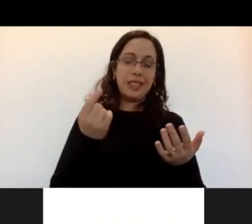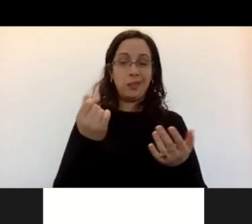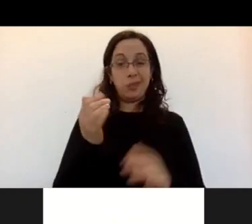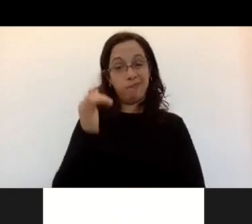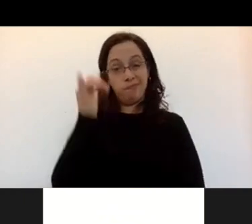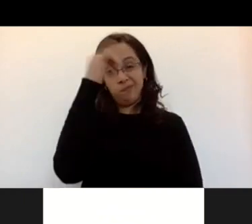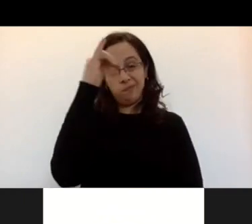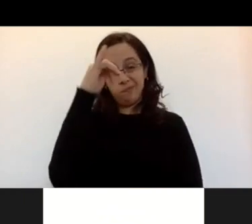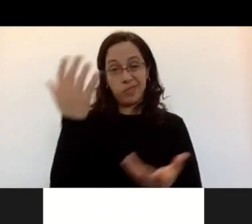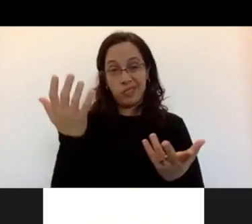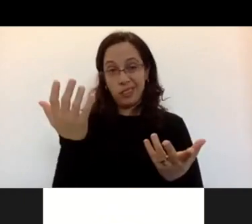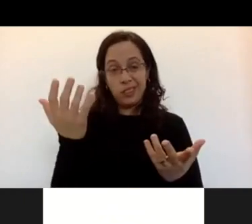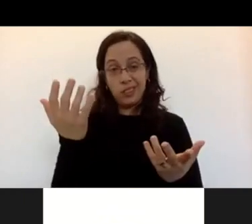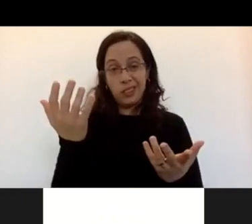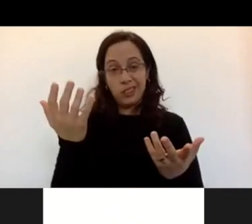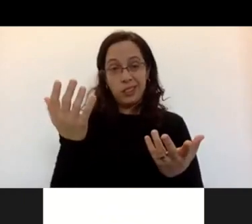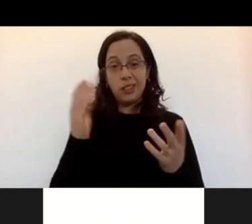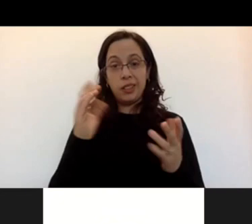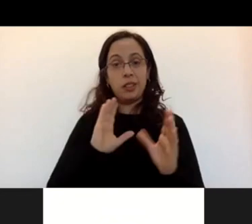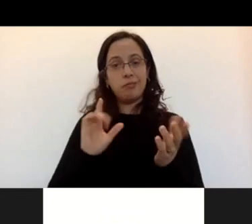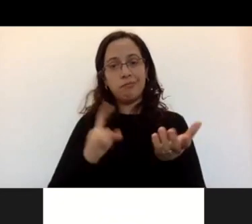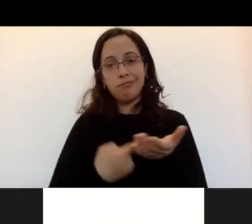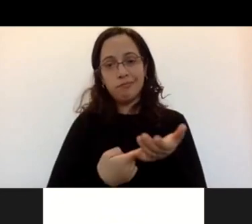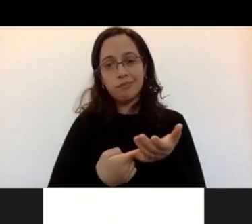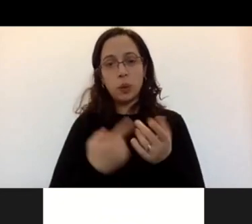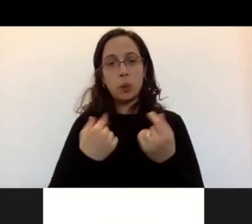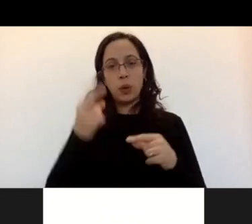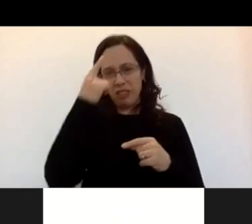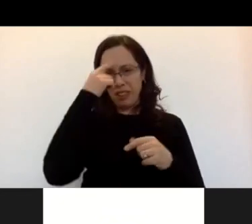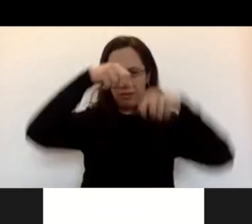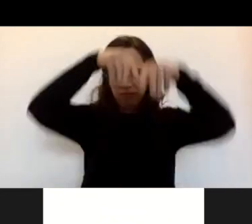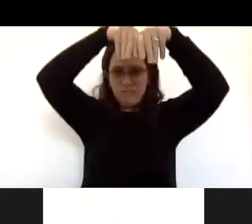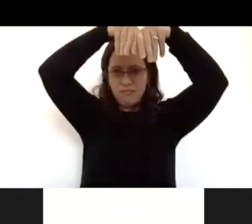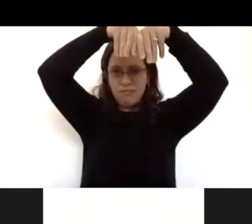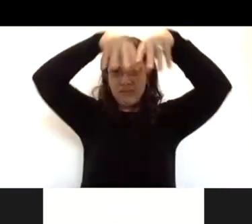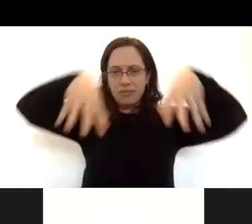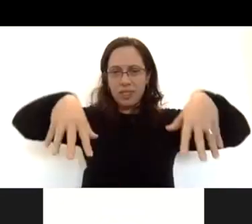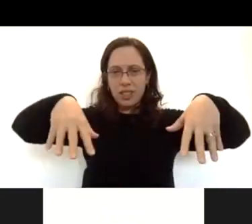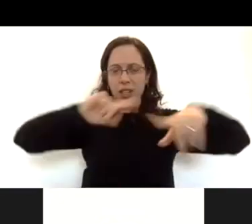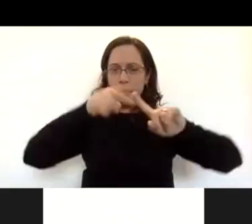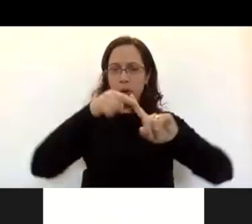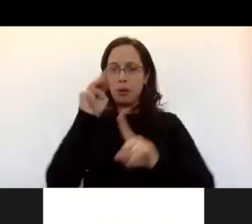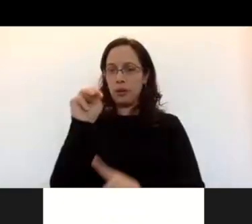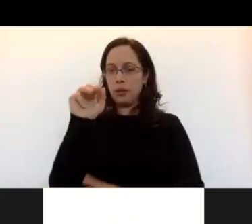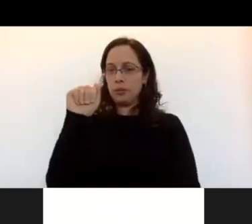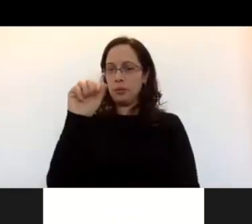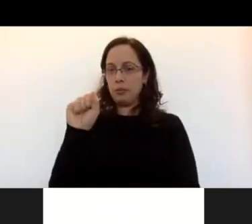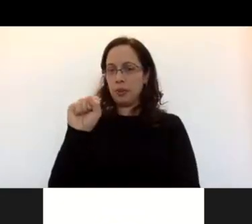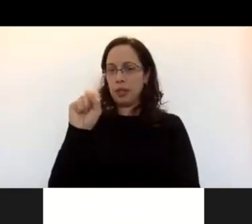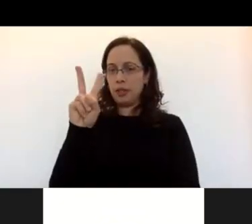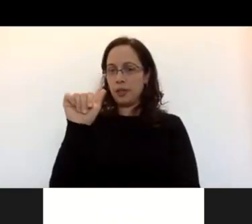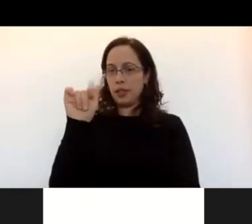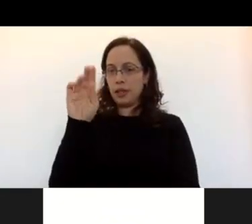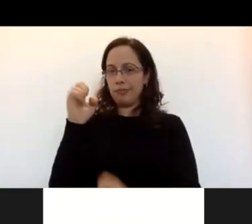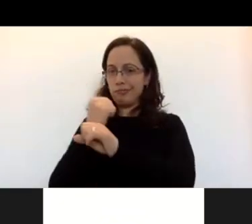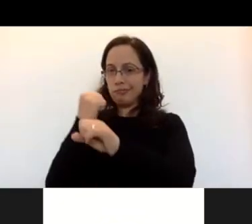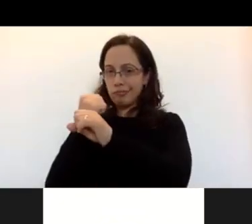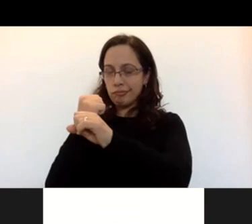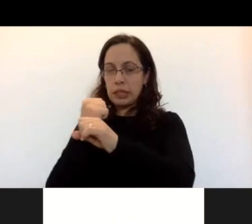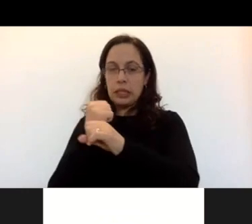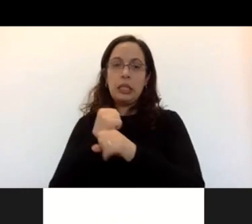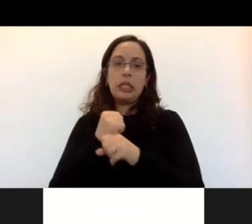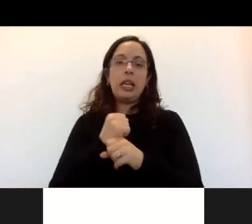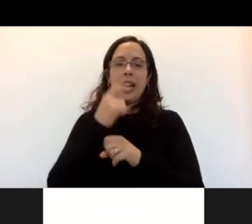once we start thinking about hierarchies of mass violence um, I think that the way I would think